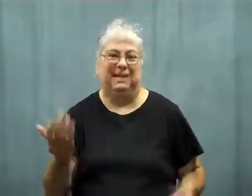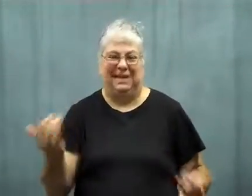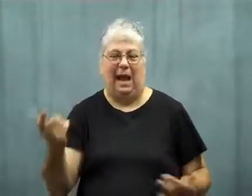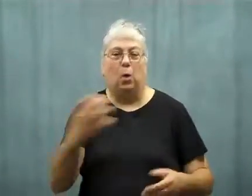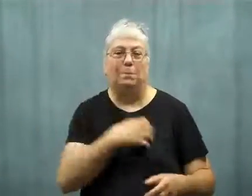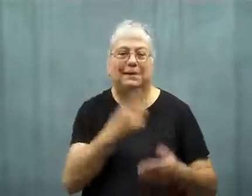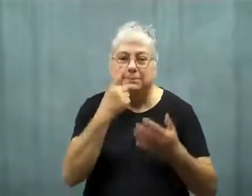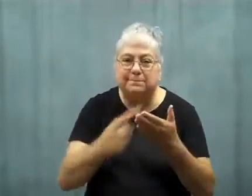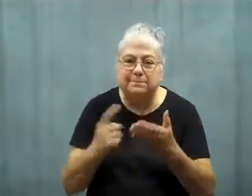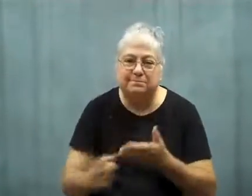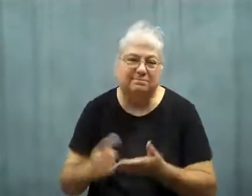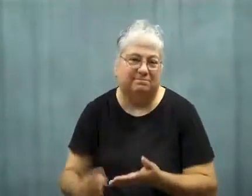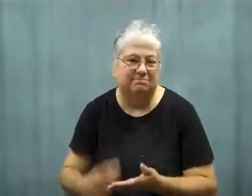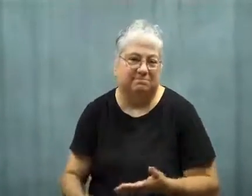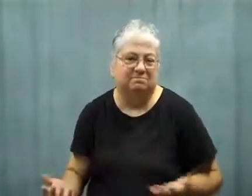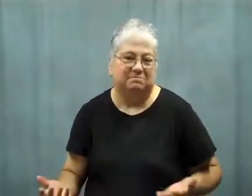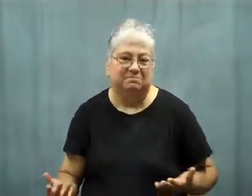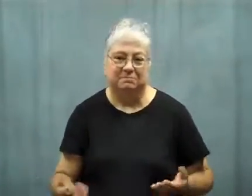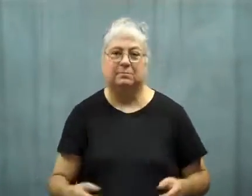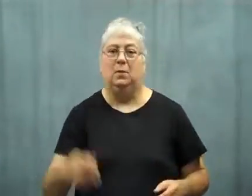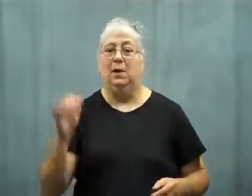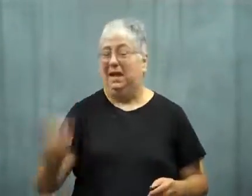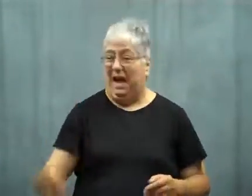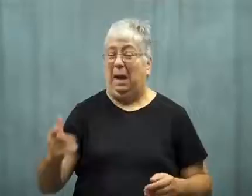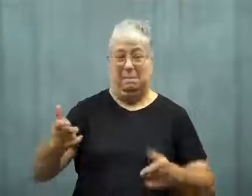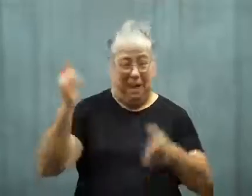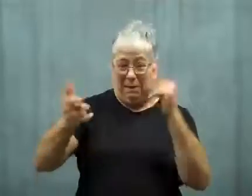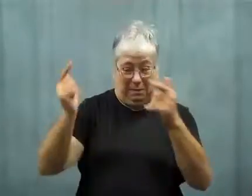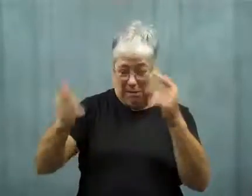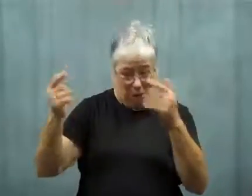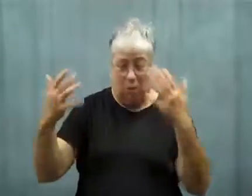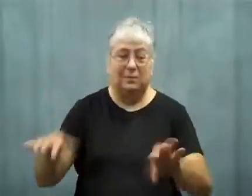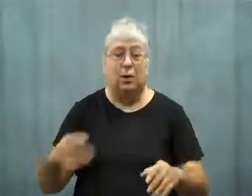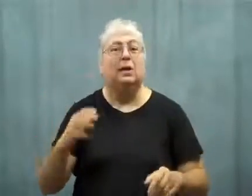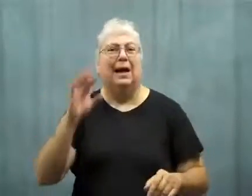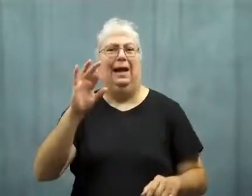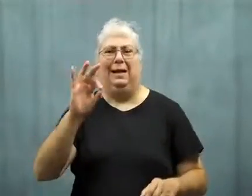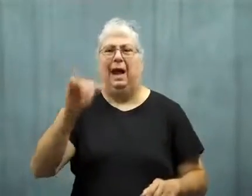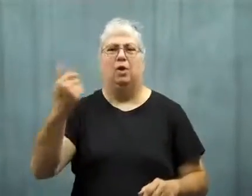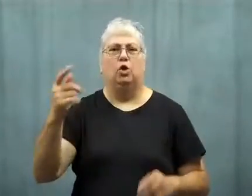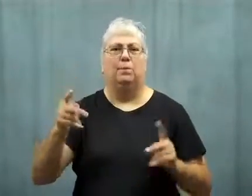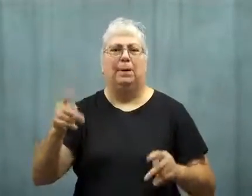The police are currently investigating the incident.